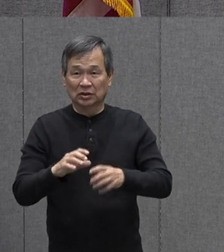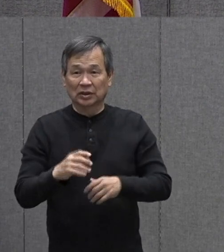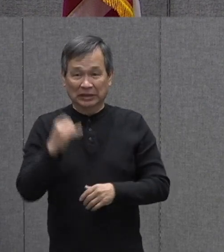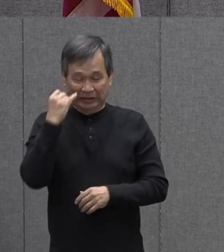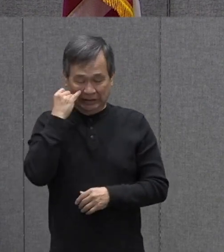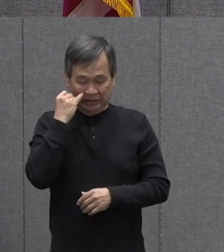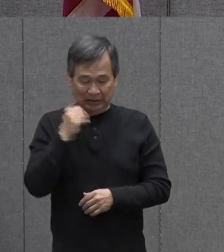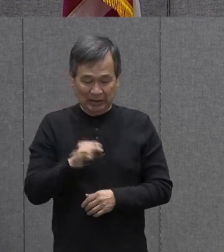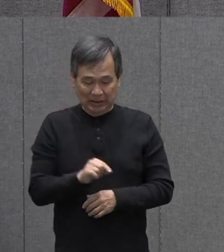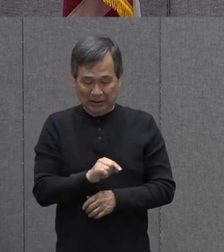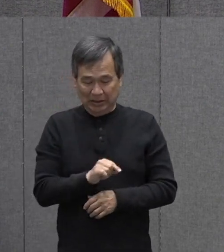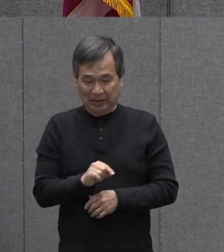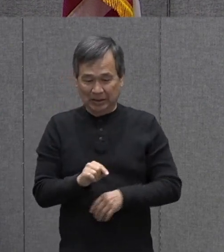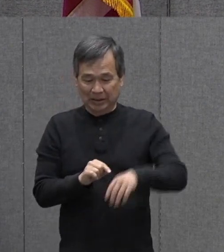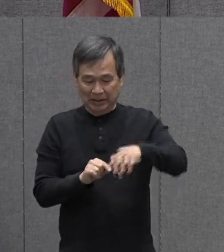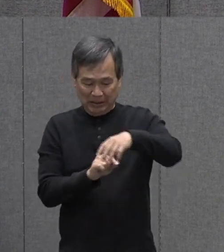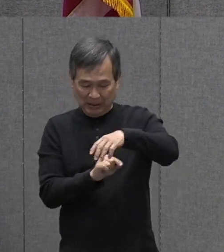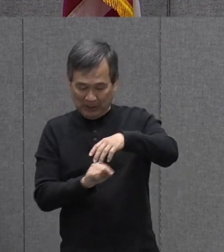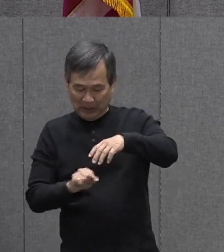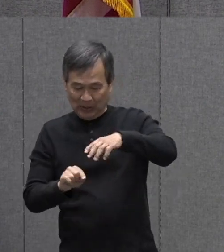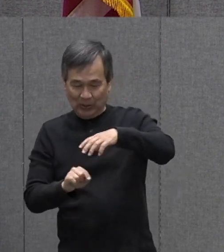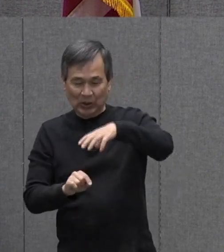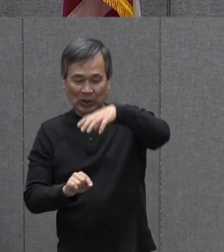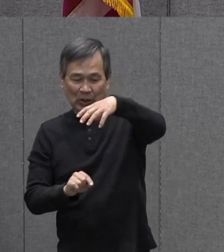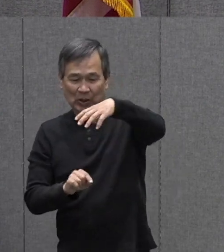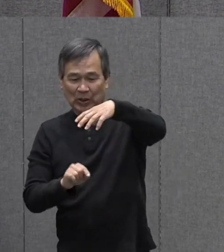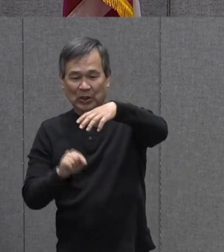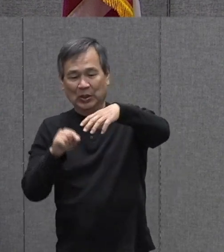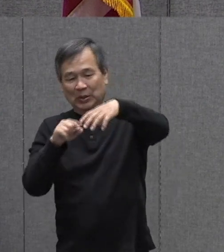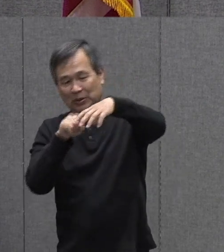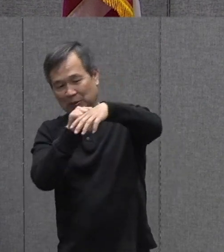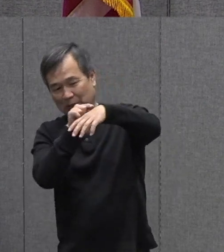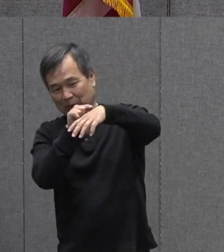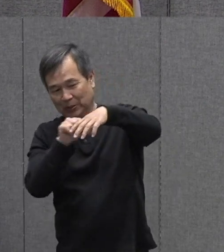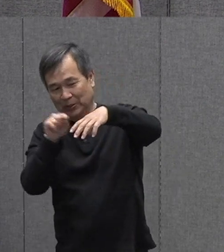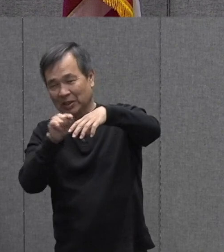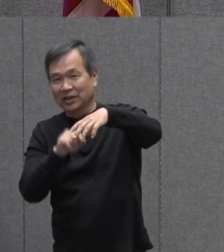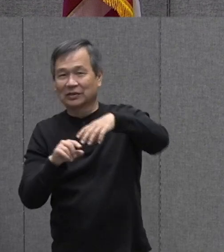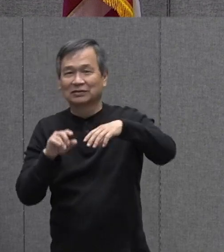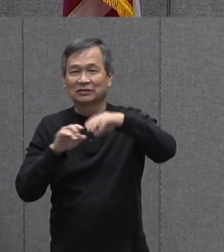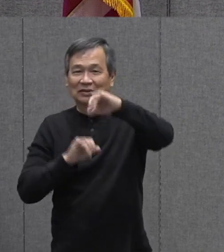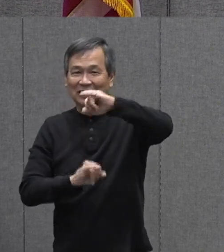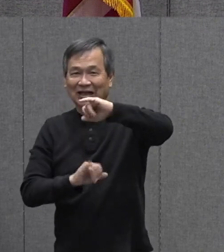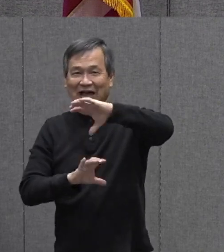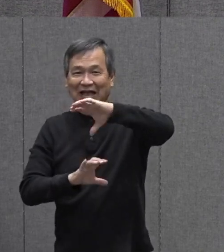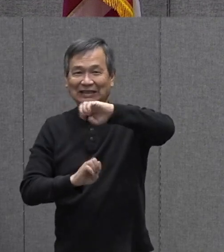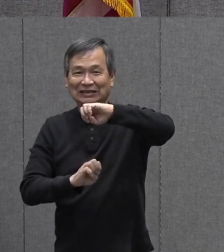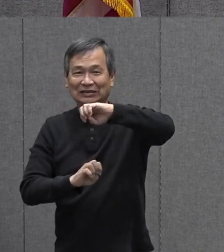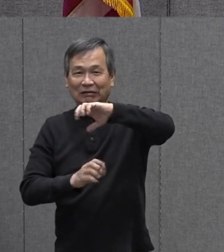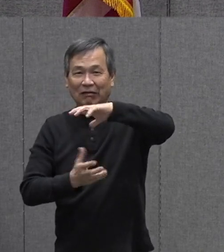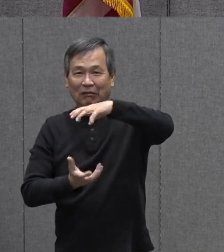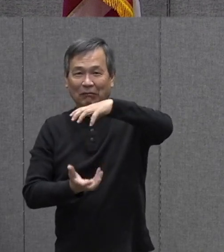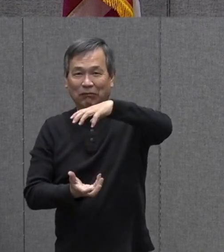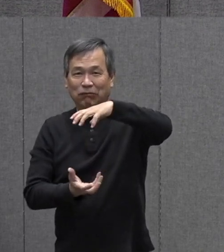at the below, and I'm gonna draw some ice here at the top. And I use black because white won't show up